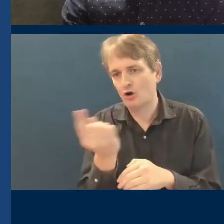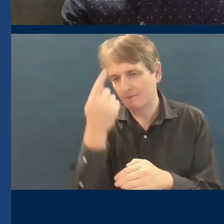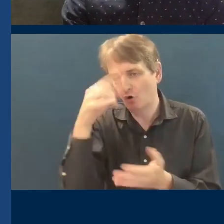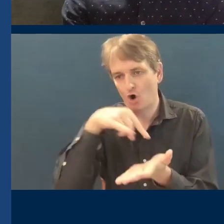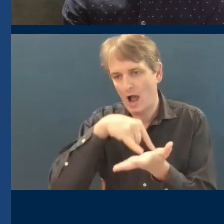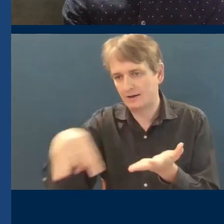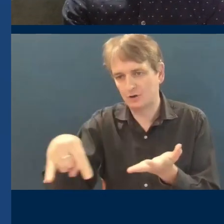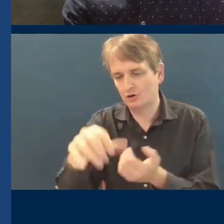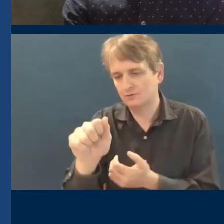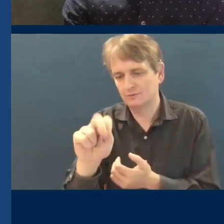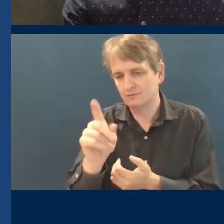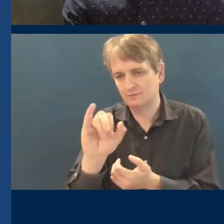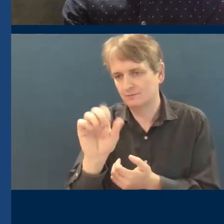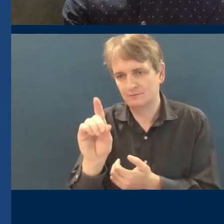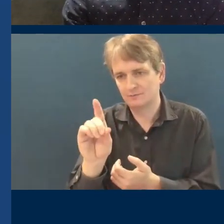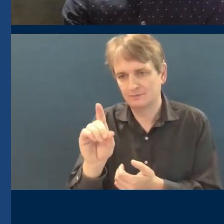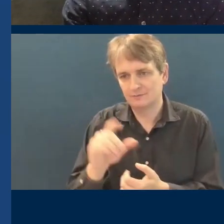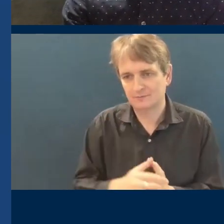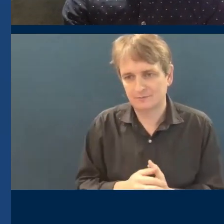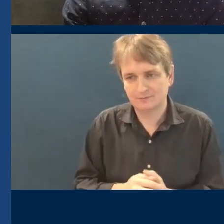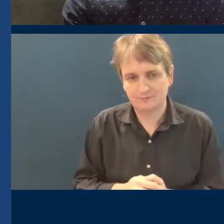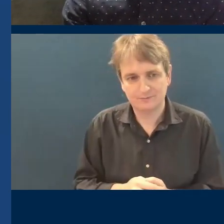So the 1st one is only available as an android product